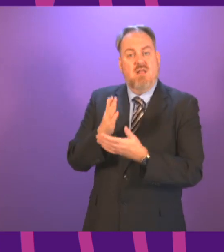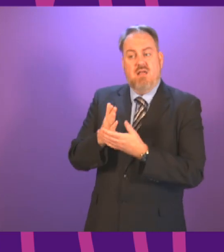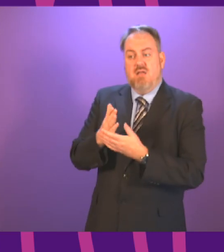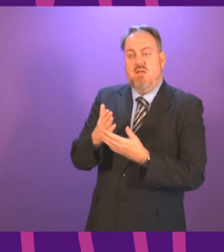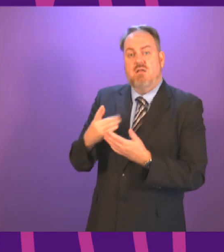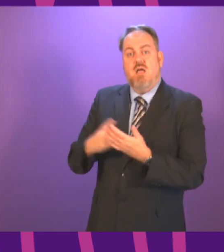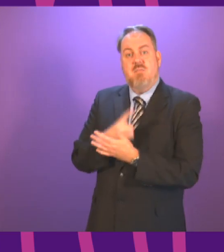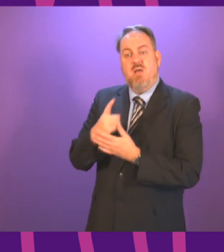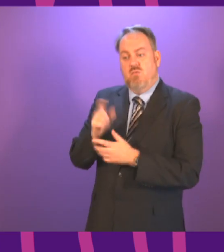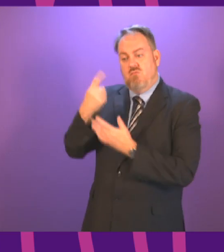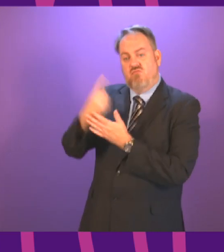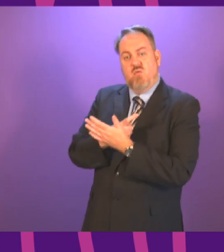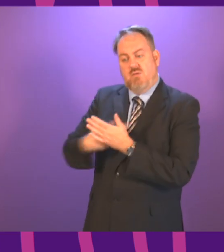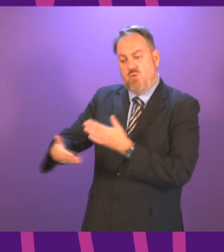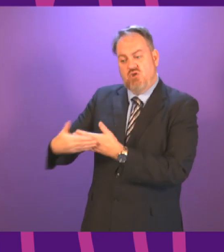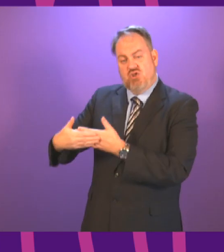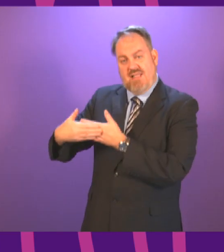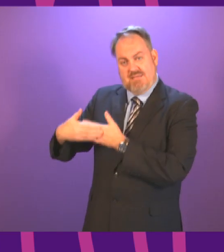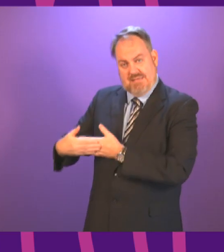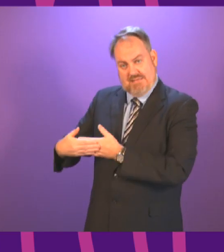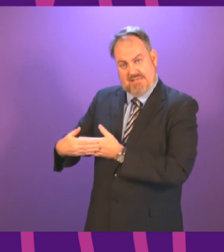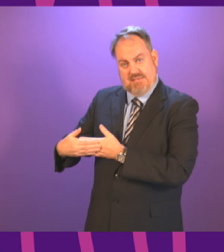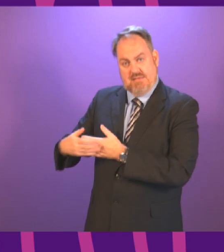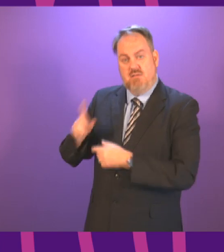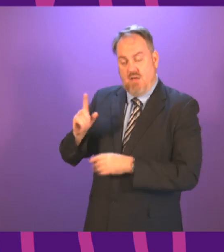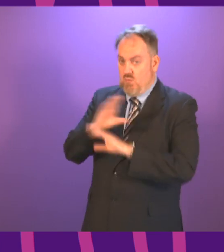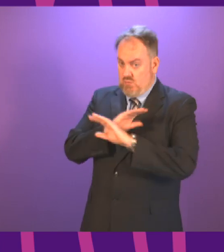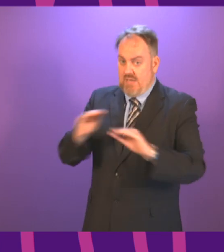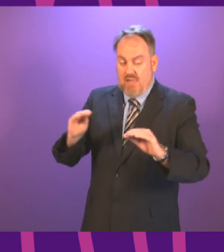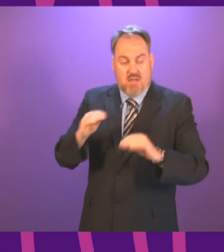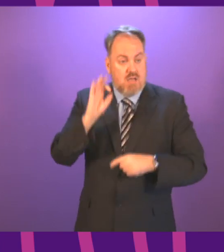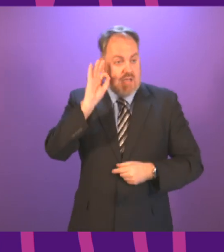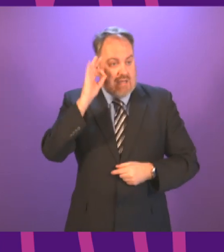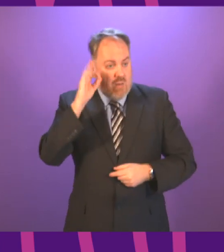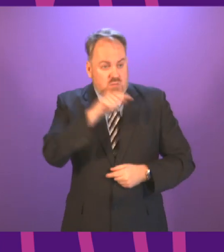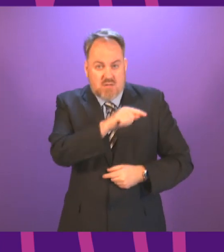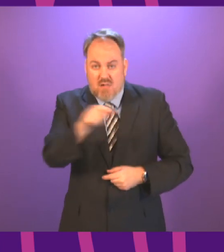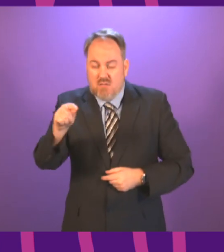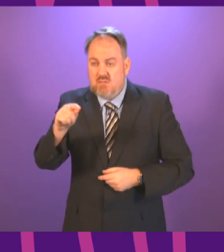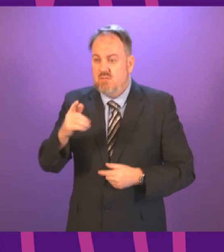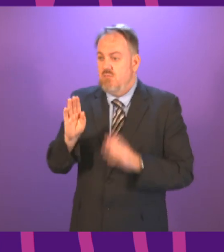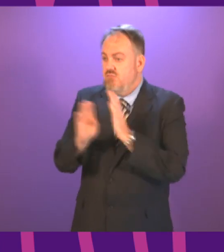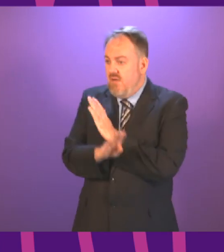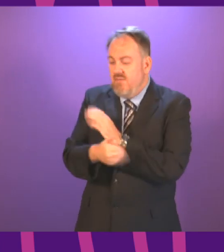On shielding, I want to be very clear to employers—whether they are local authority, private sector or